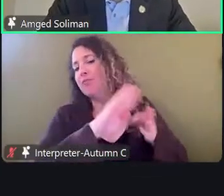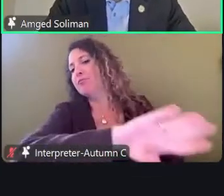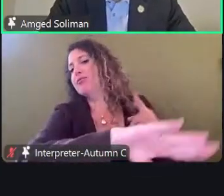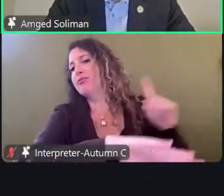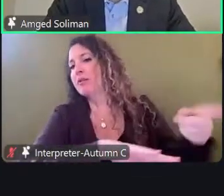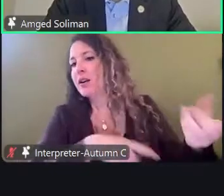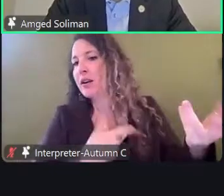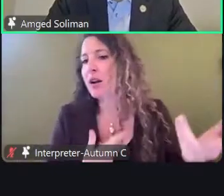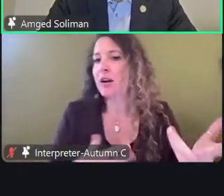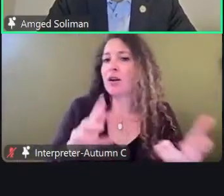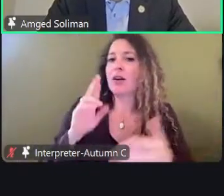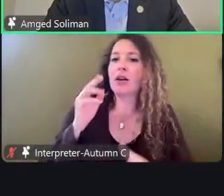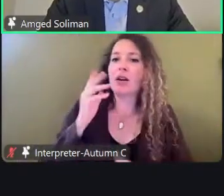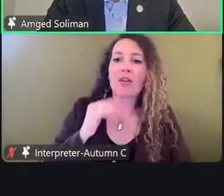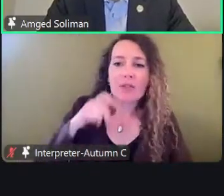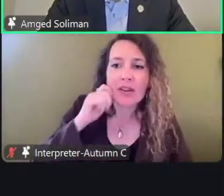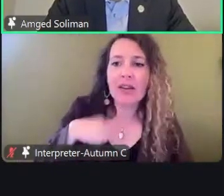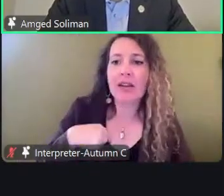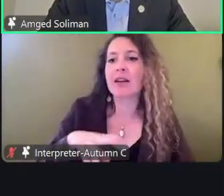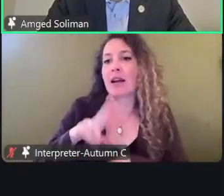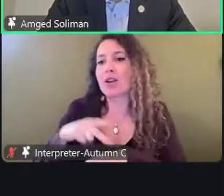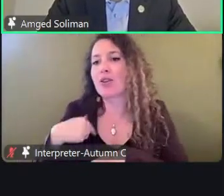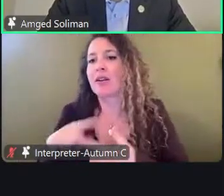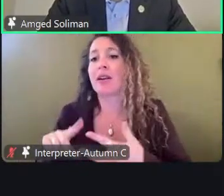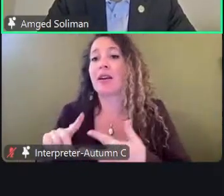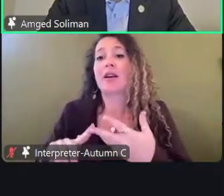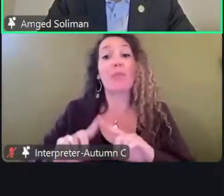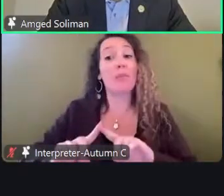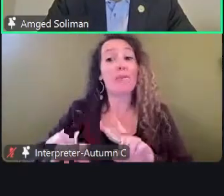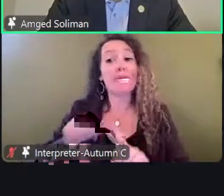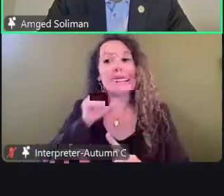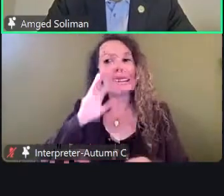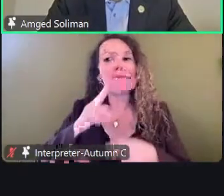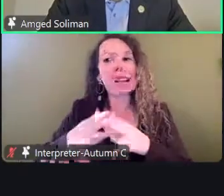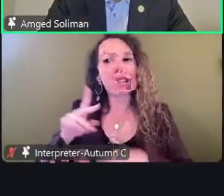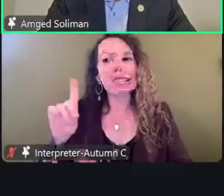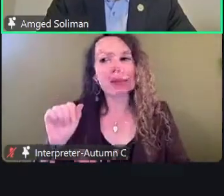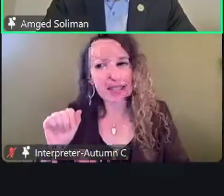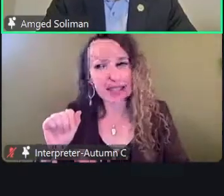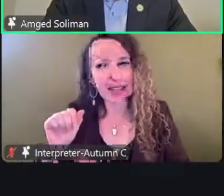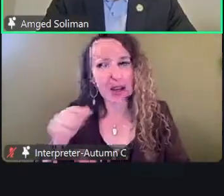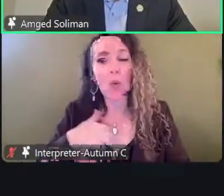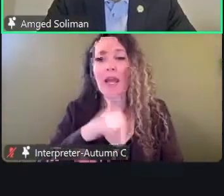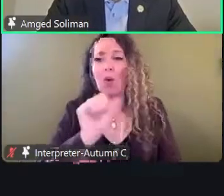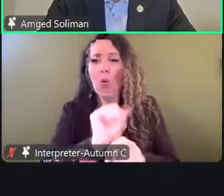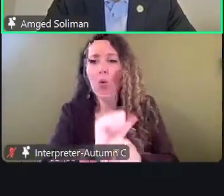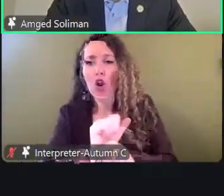on their disability. Well, we worked with the American Dental Association to change that code of